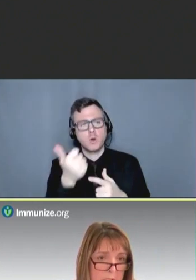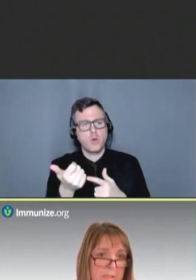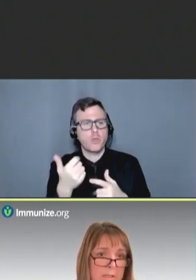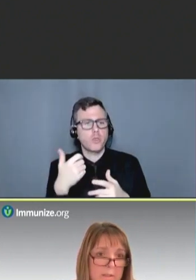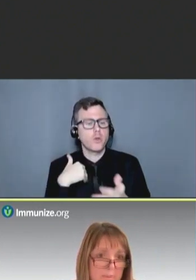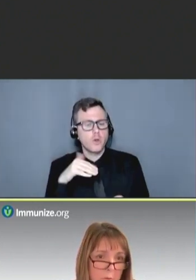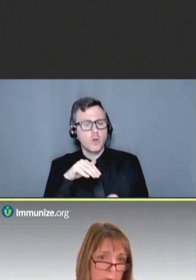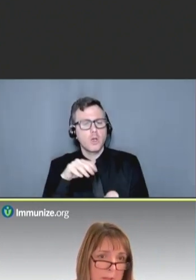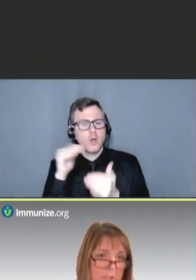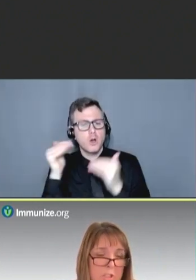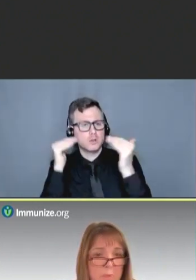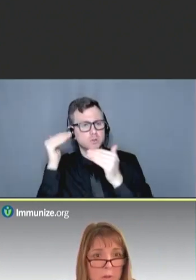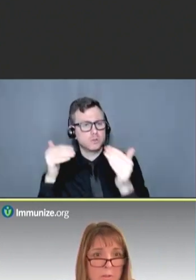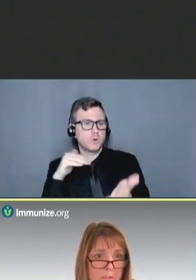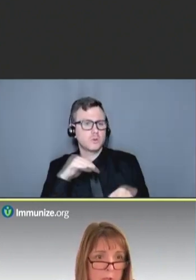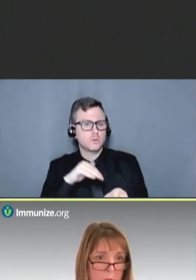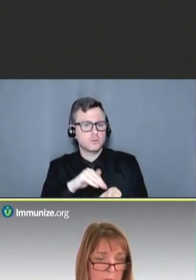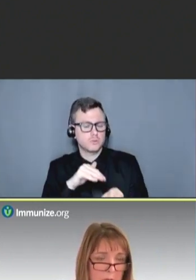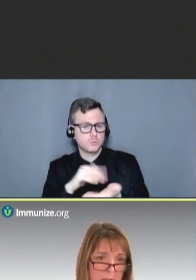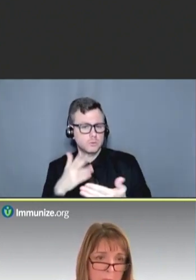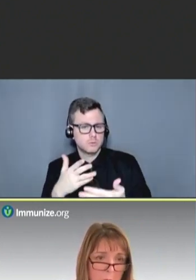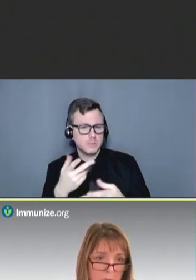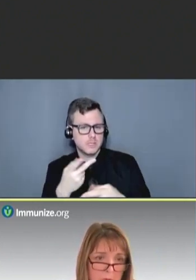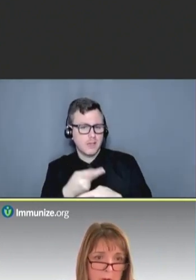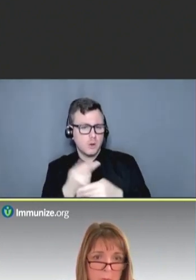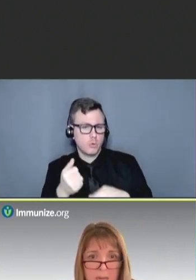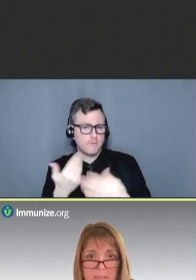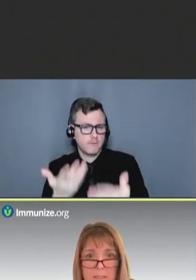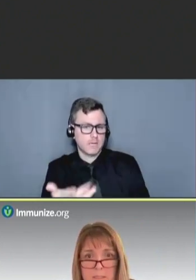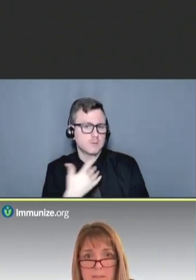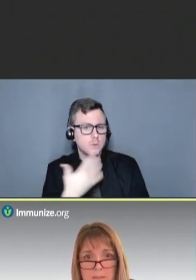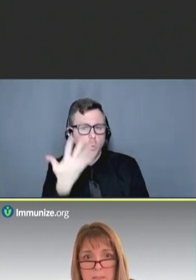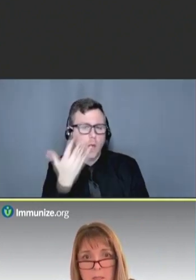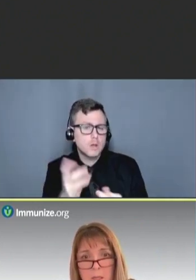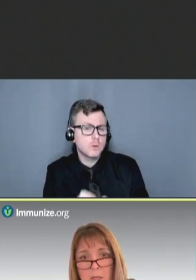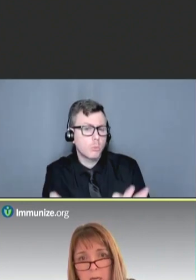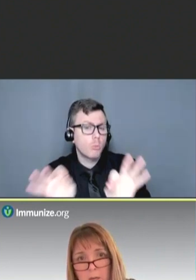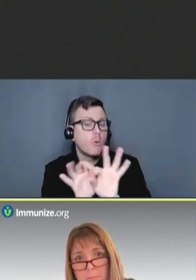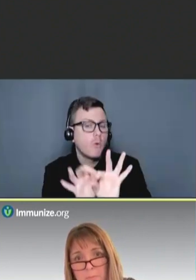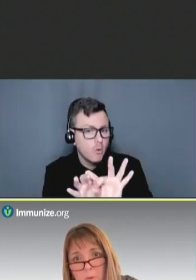for the patients but also important for their practices.